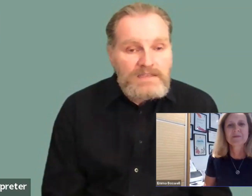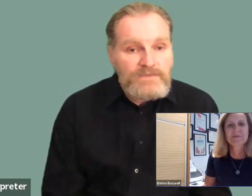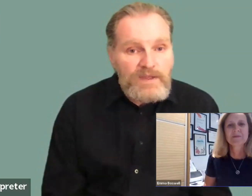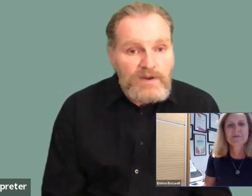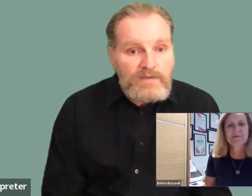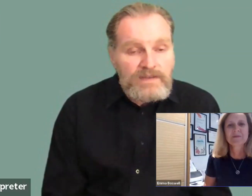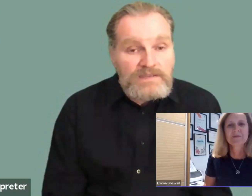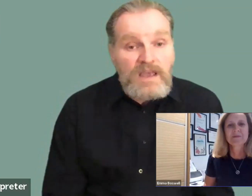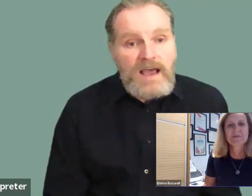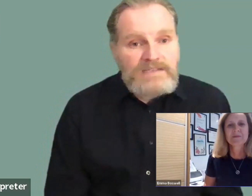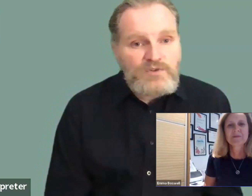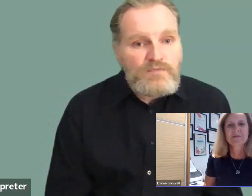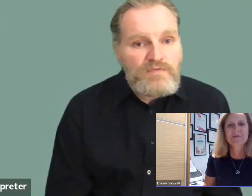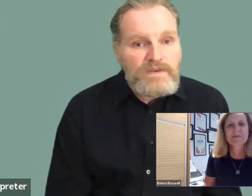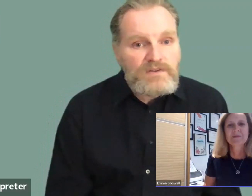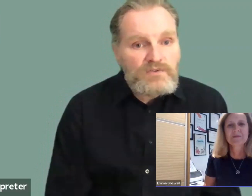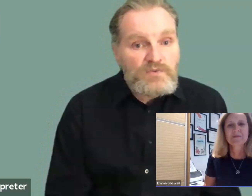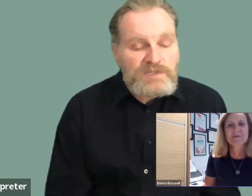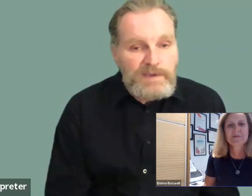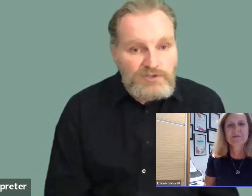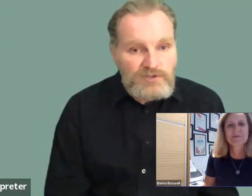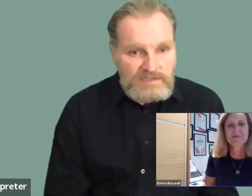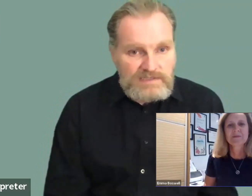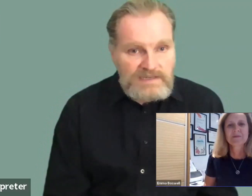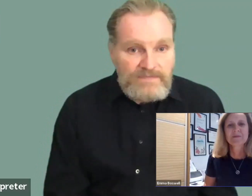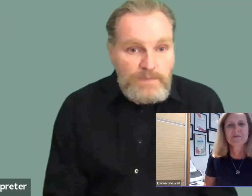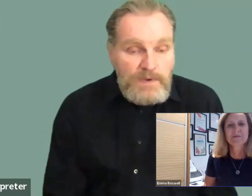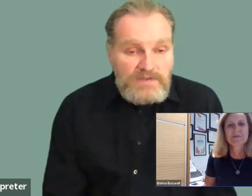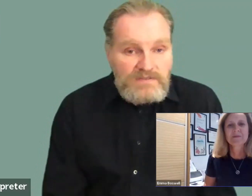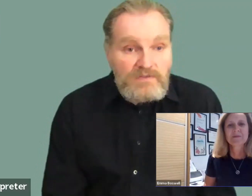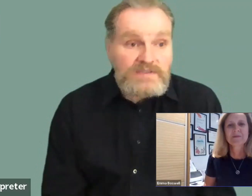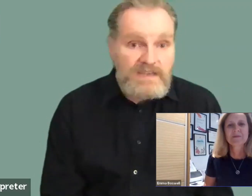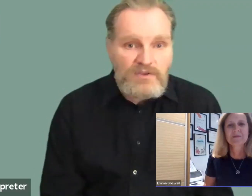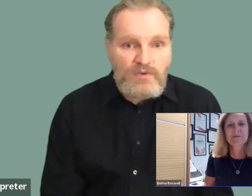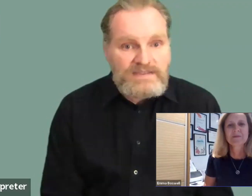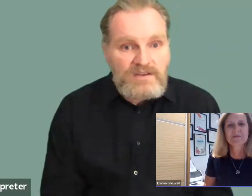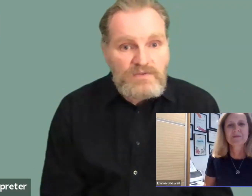Ask for their advice, ask to be referred on to a specialist if the person seeing you hasn't heard